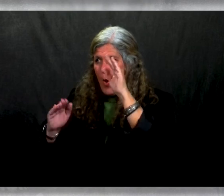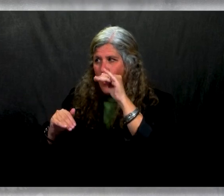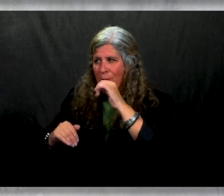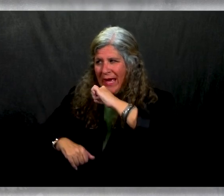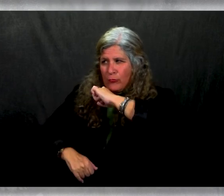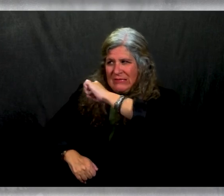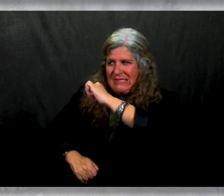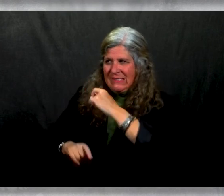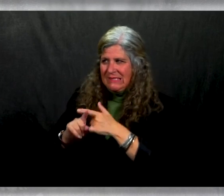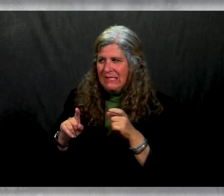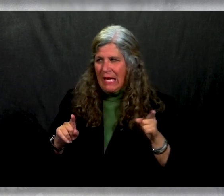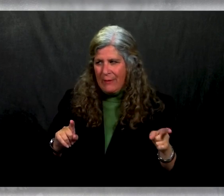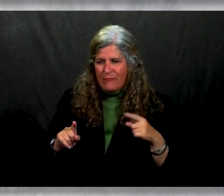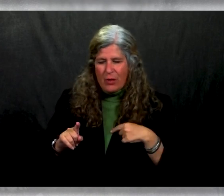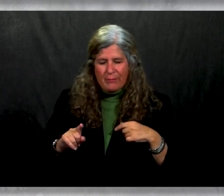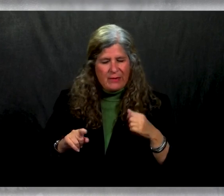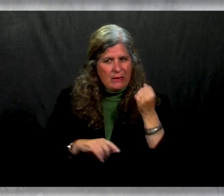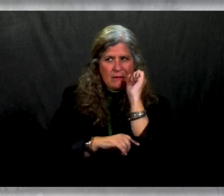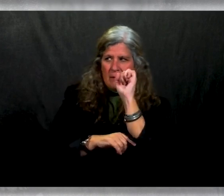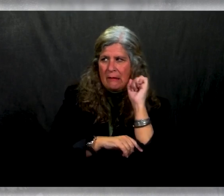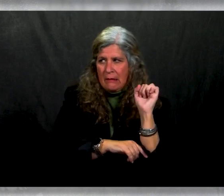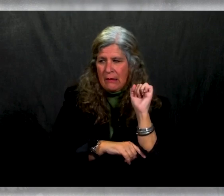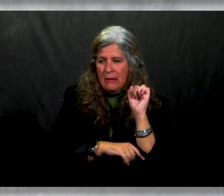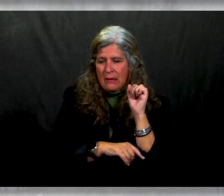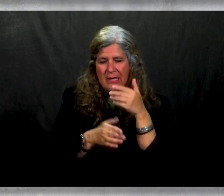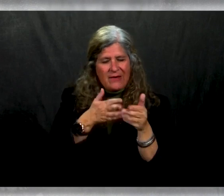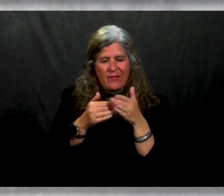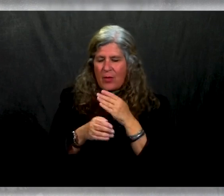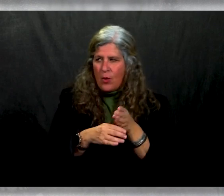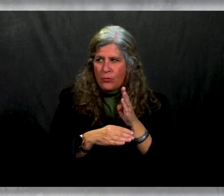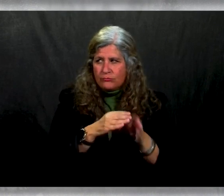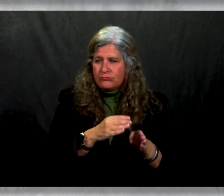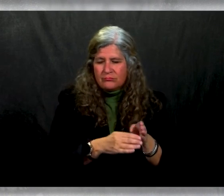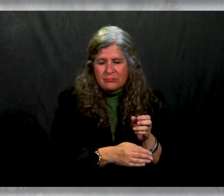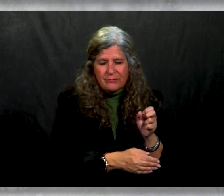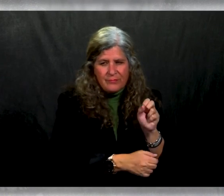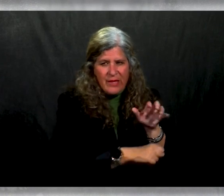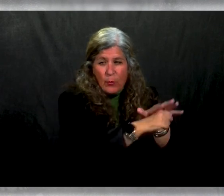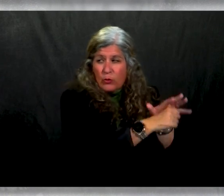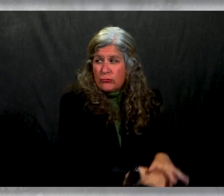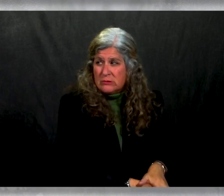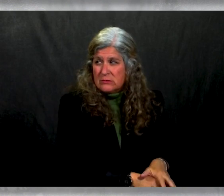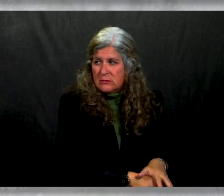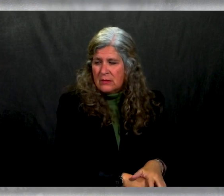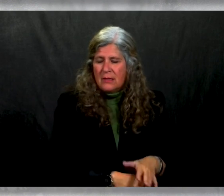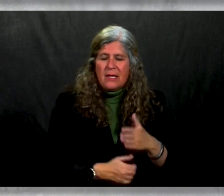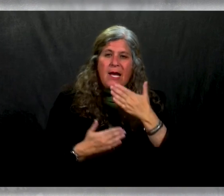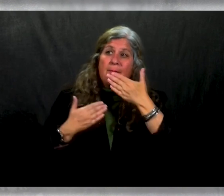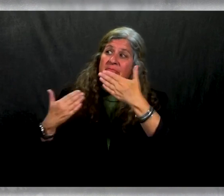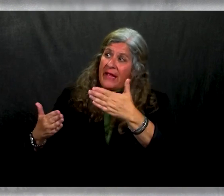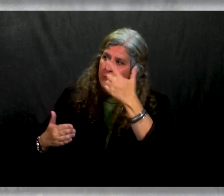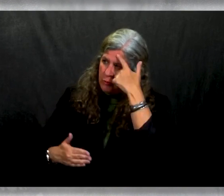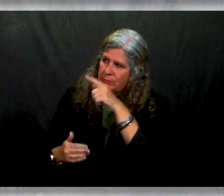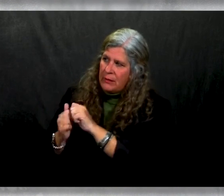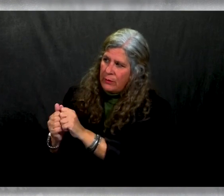from the uprising despite its ultimate end. Noa, I'm grateful to be on this journey with you. This isn't the end of our journey.